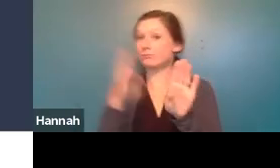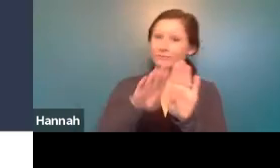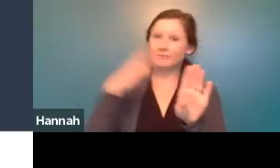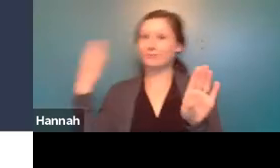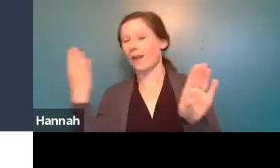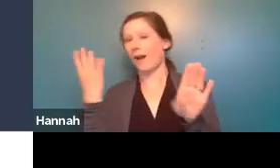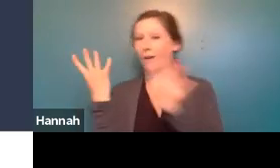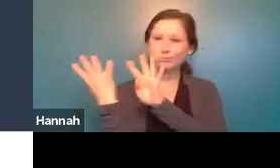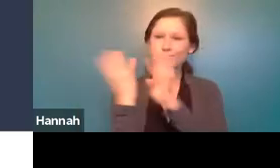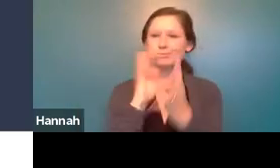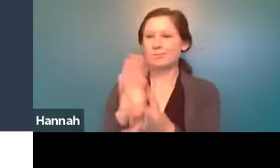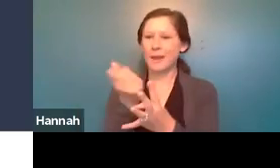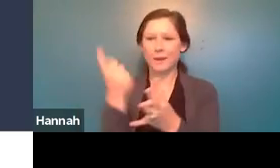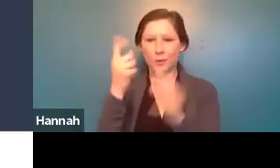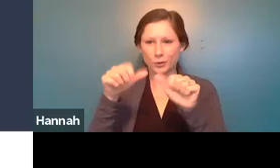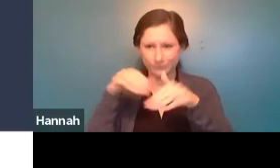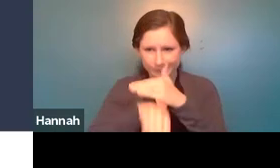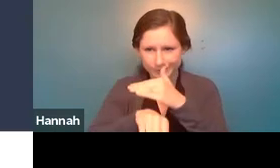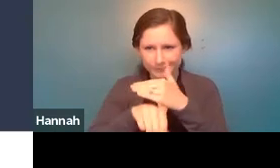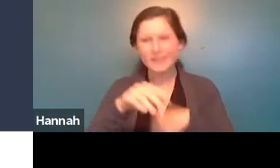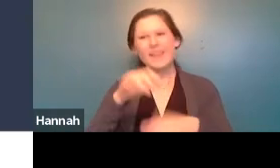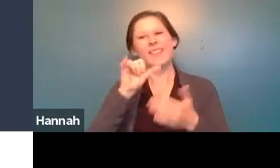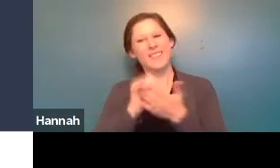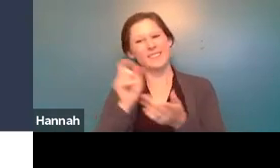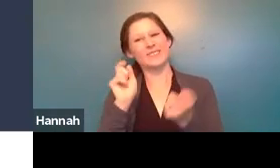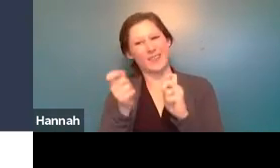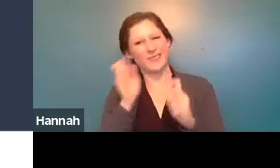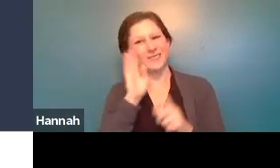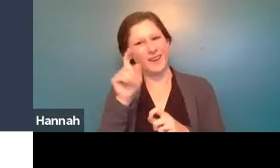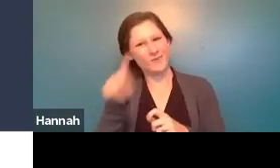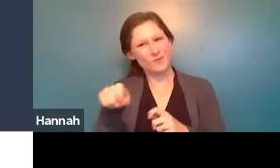that will probably have to change. But what that's going to look like. I don't know.